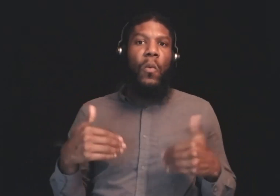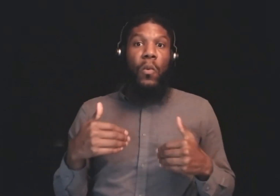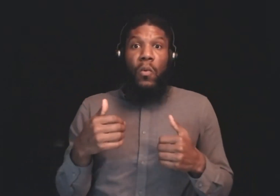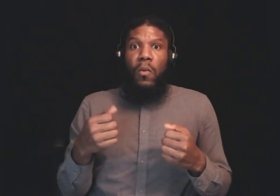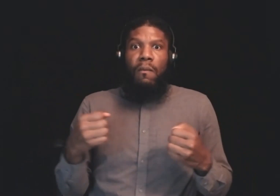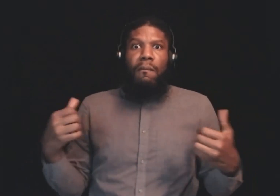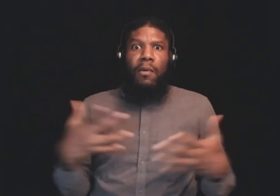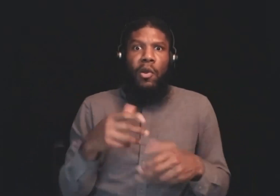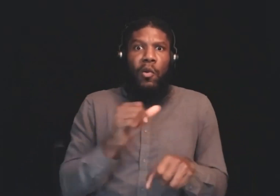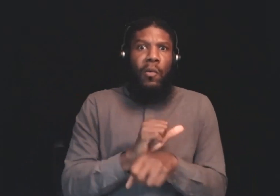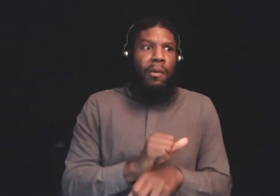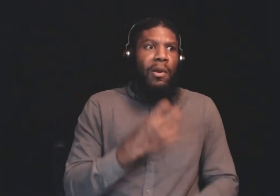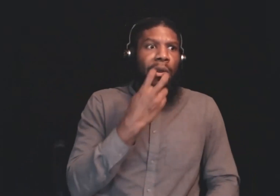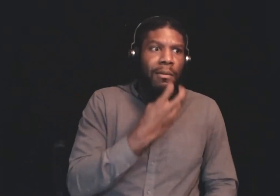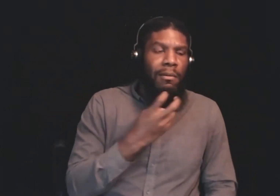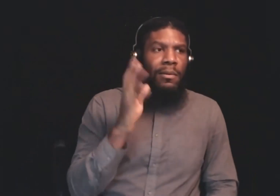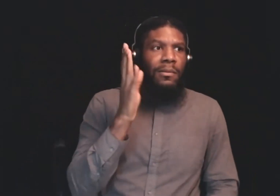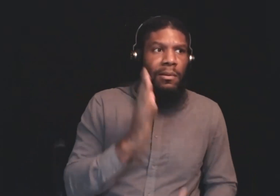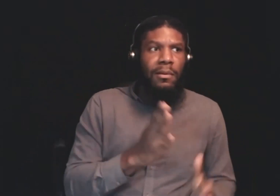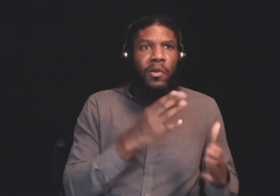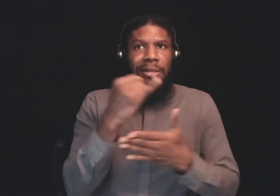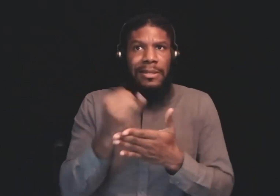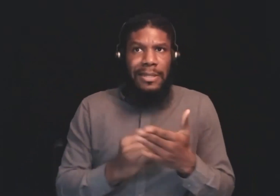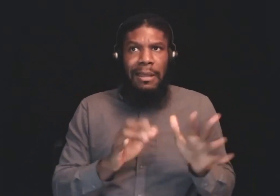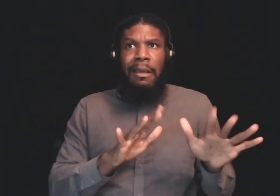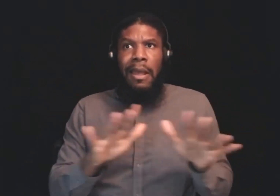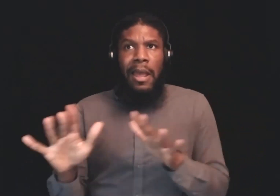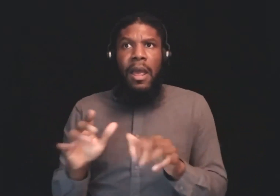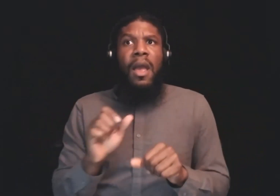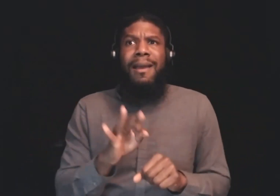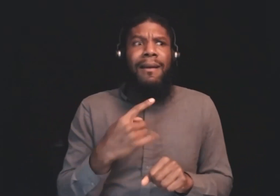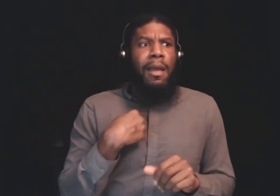of everything is already multimodal it makes it a little more familiar, and I think. If you already